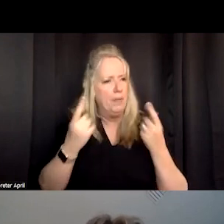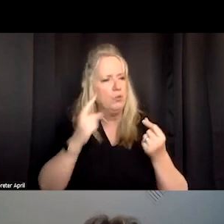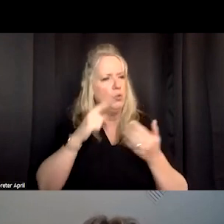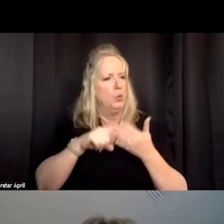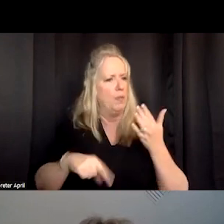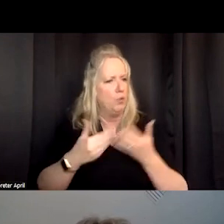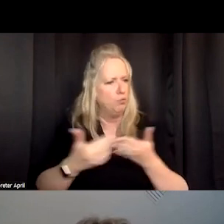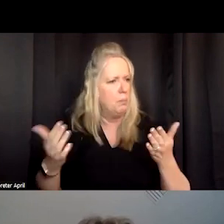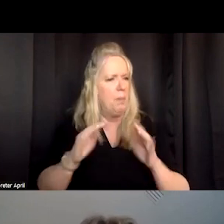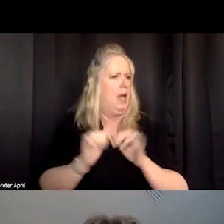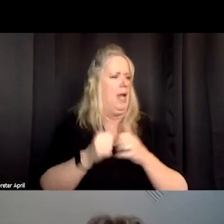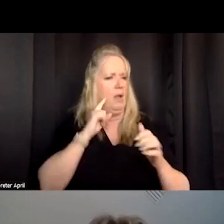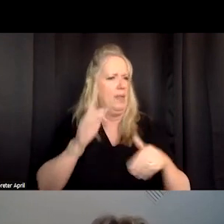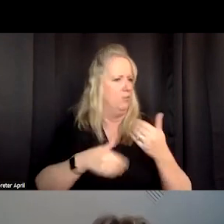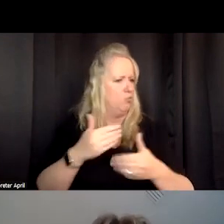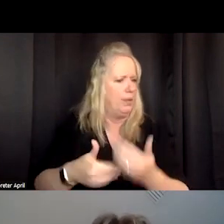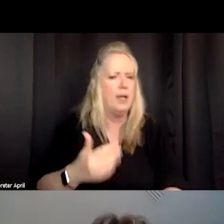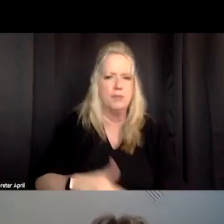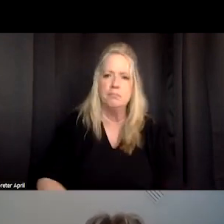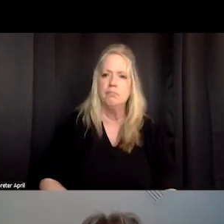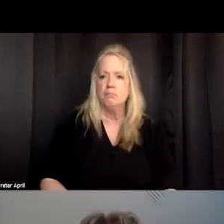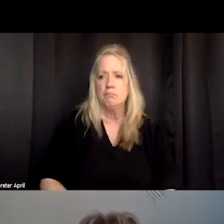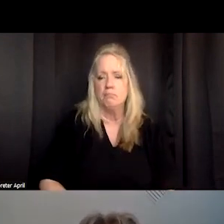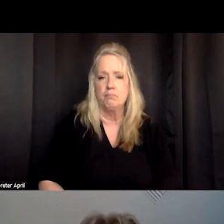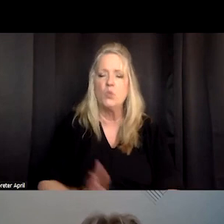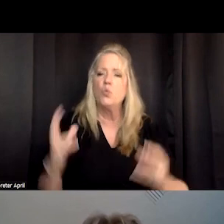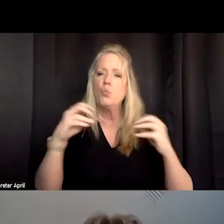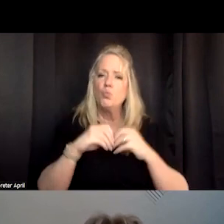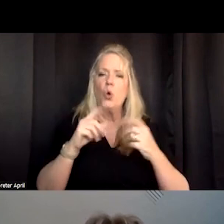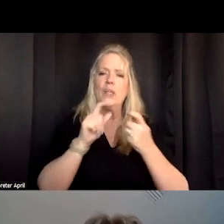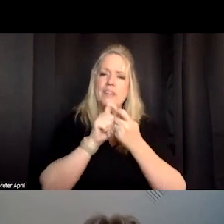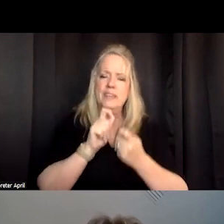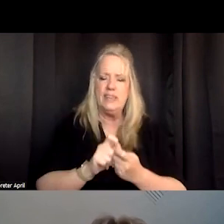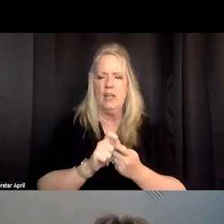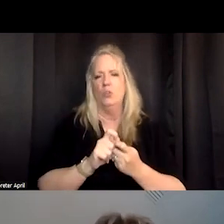HOW THAT IS ROLLING OUT. AND, SO JUST, MORE DETAILS, IN TERMS OF, TAKING THAT MAP AND